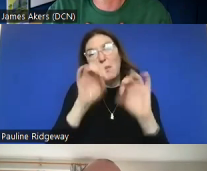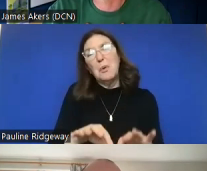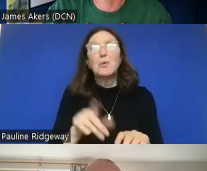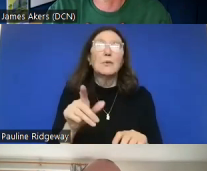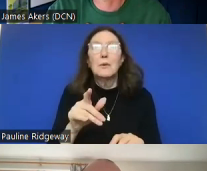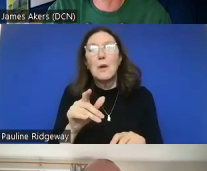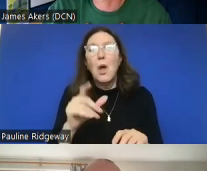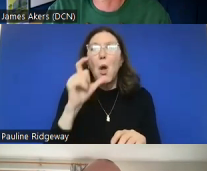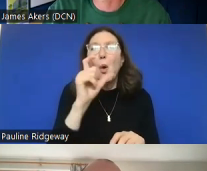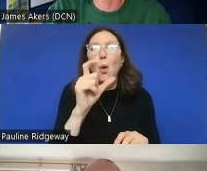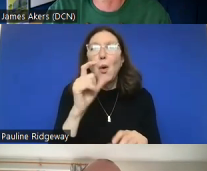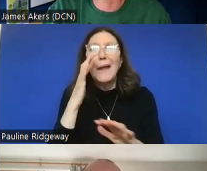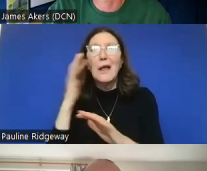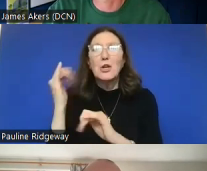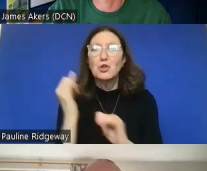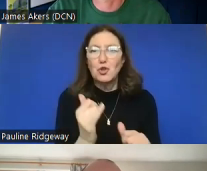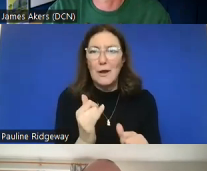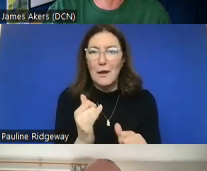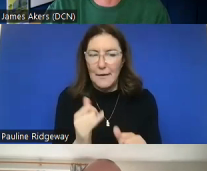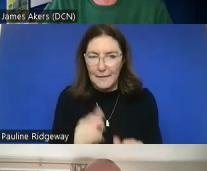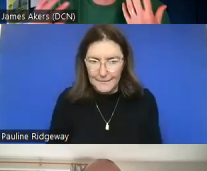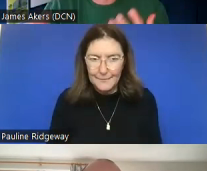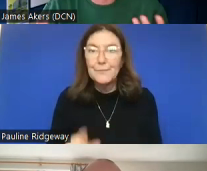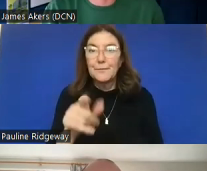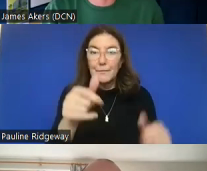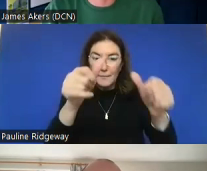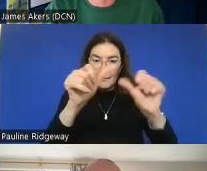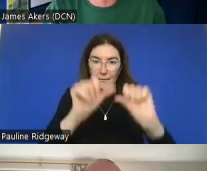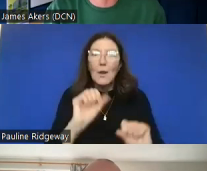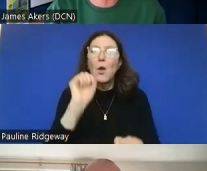you then put in your website address there, and it will do a scan of your website.